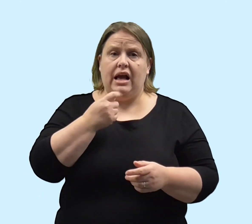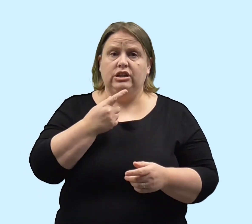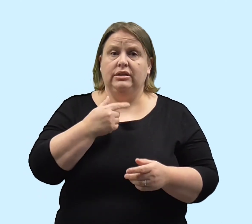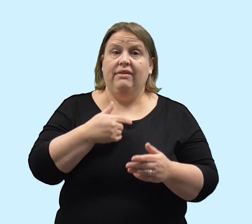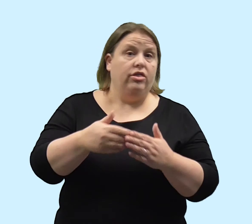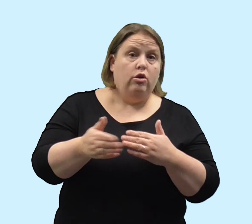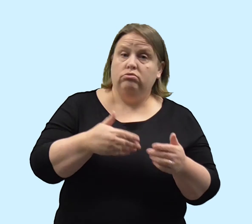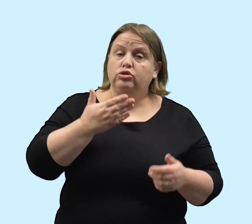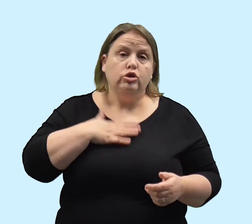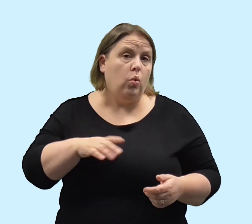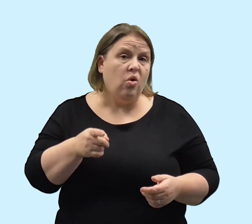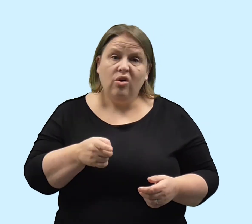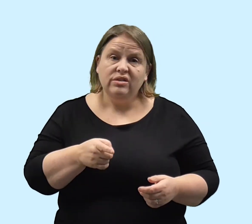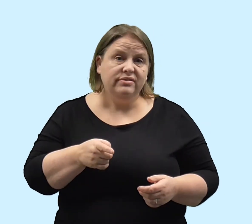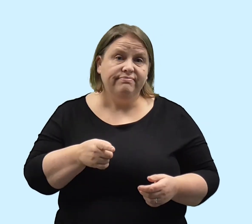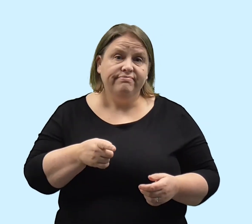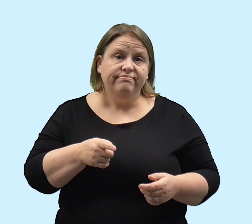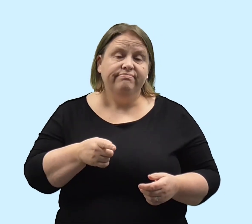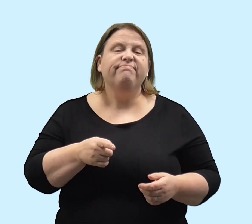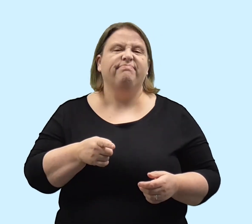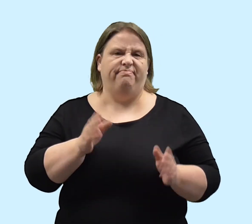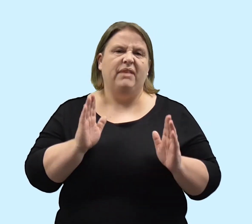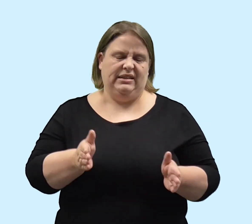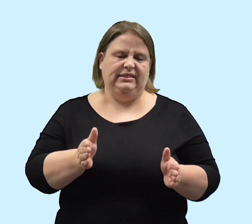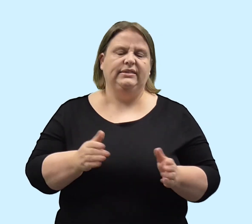even if you do not consent to it.